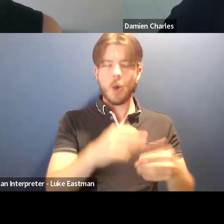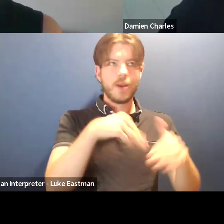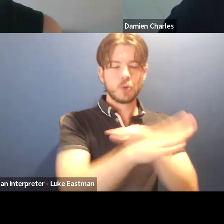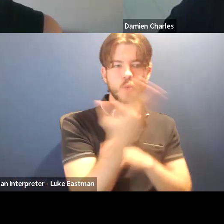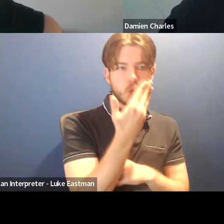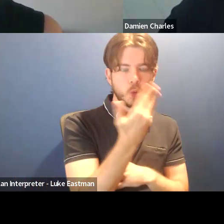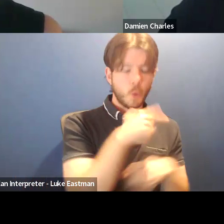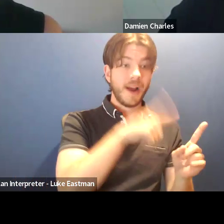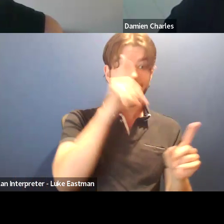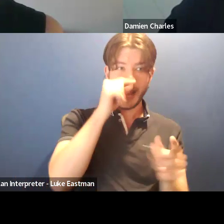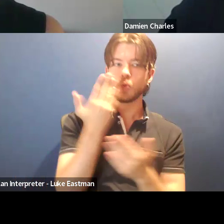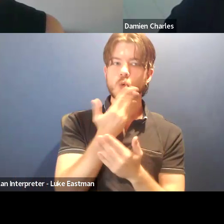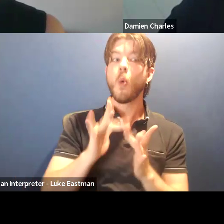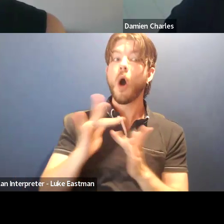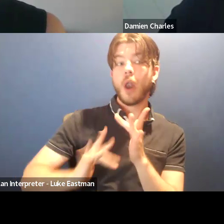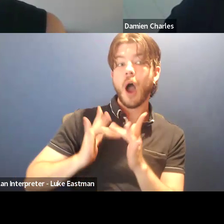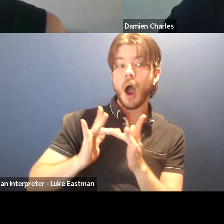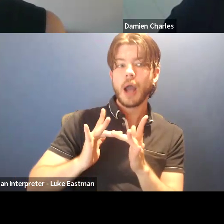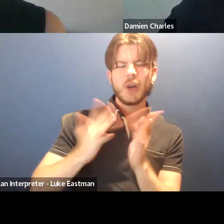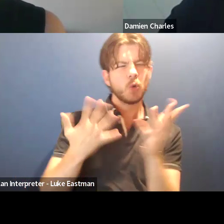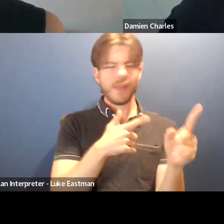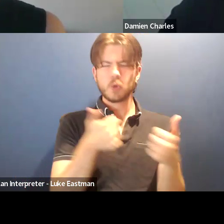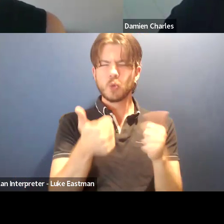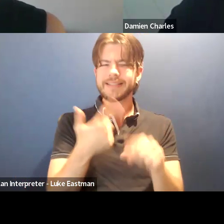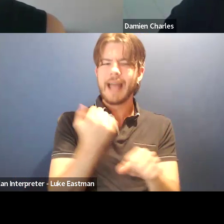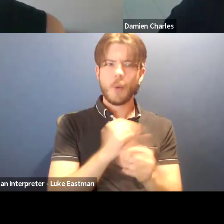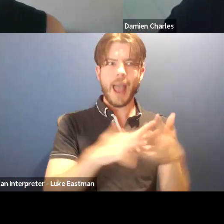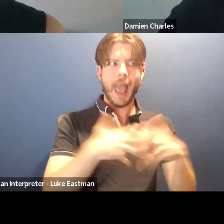good way that they tailor things to the